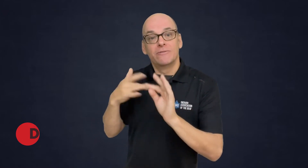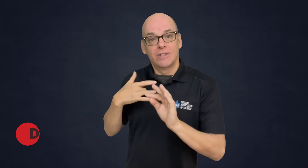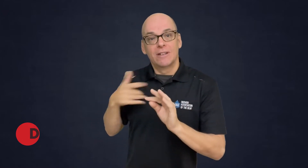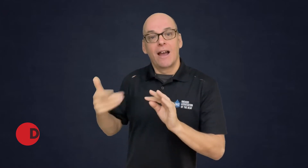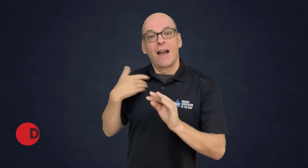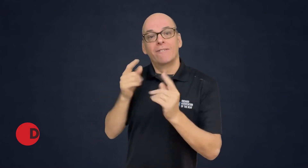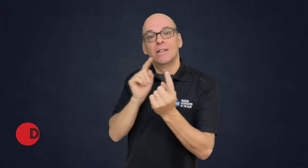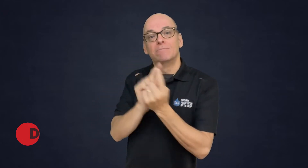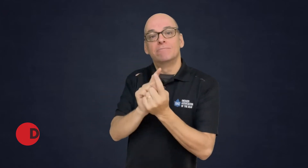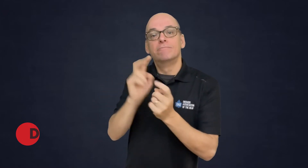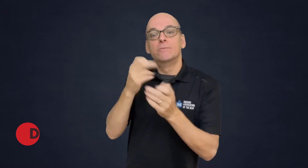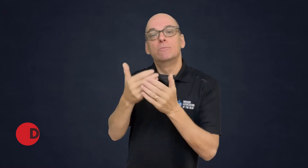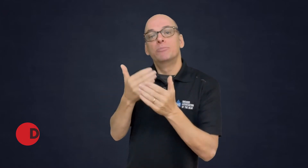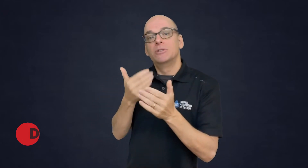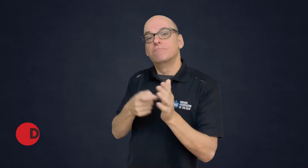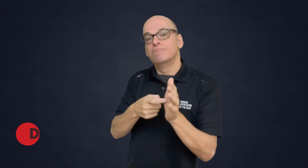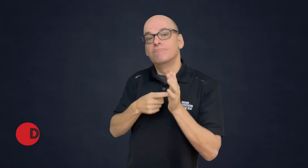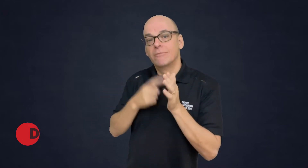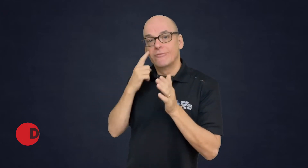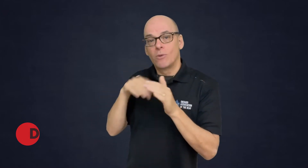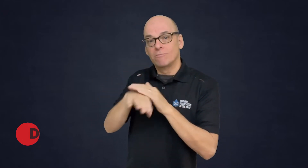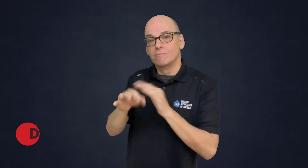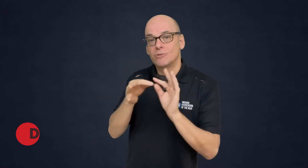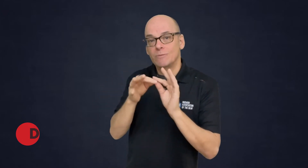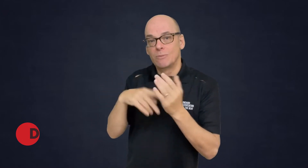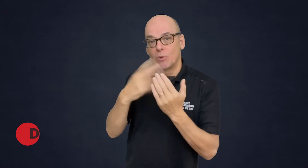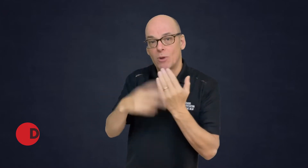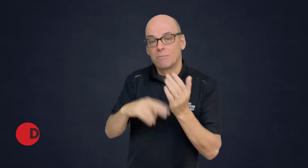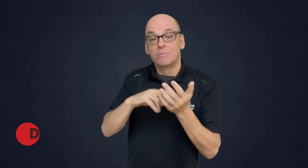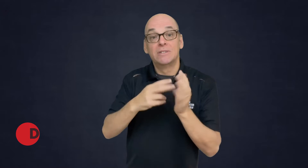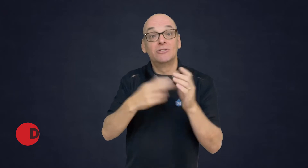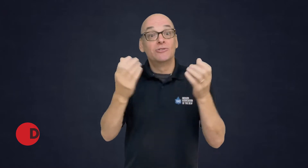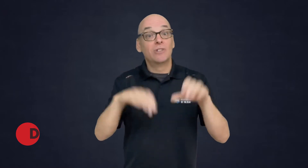candidates for interpreter training programs.